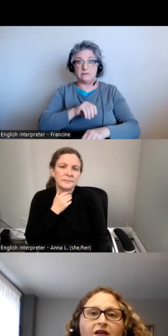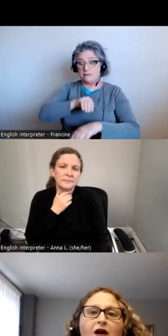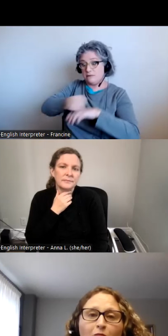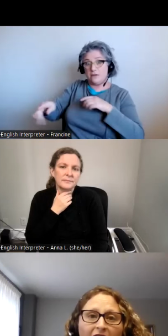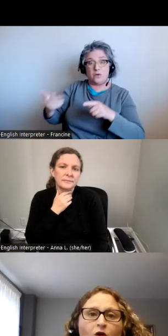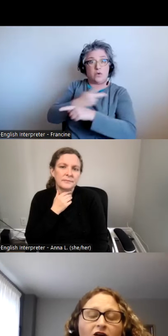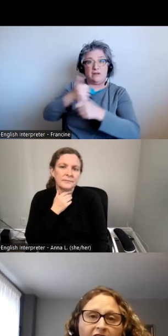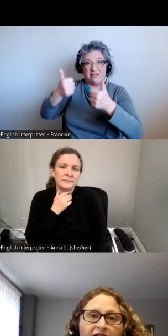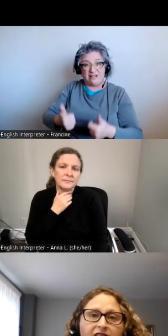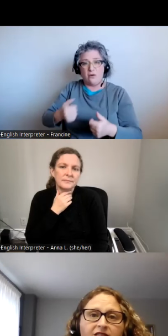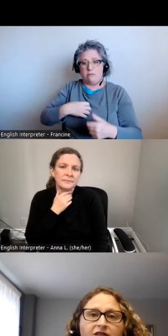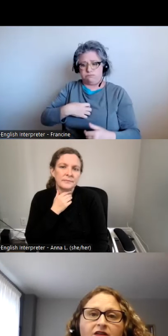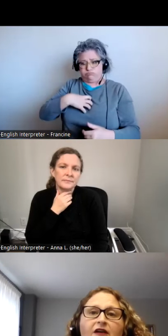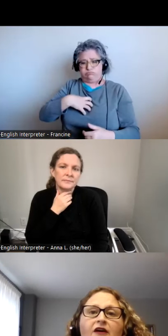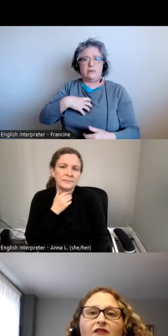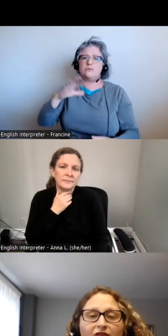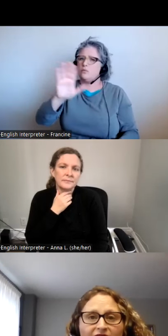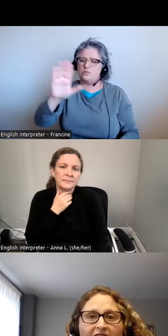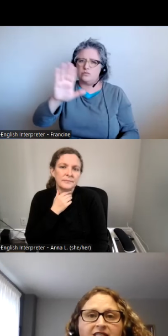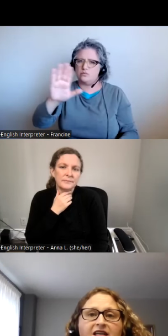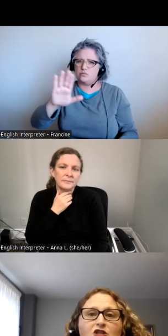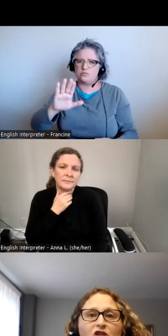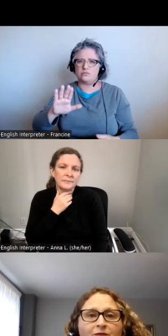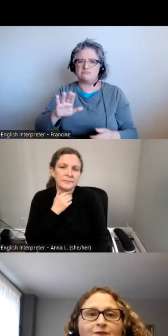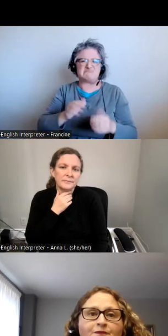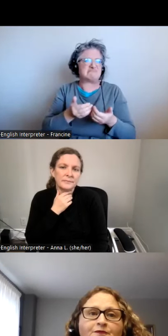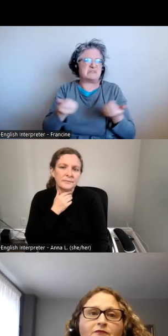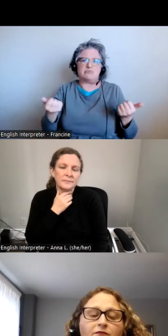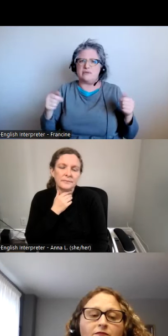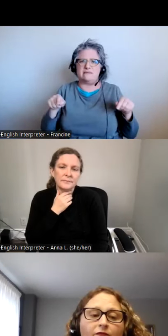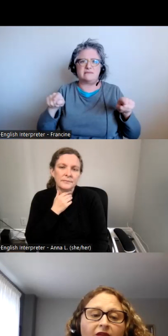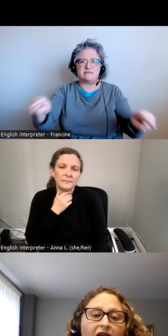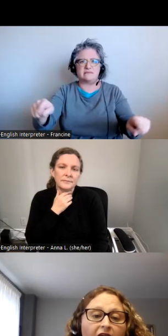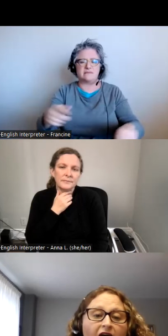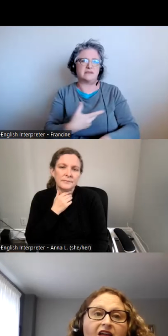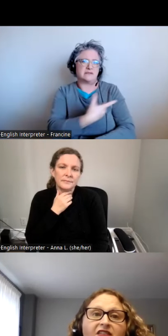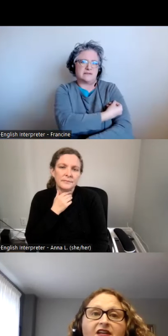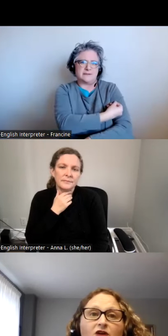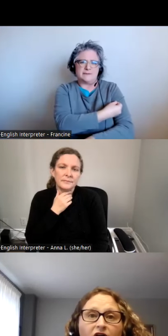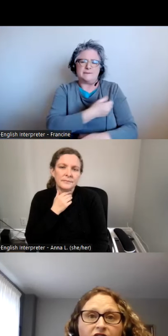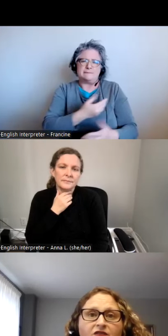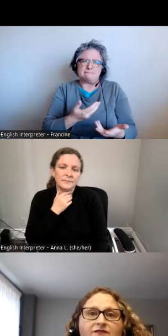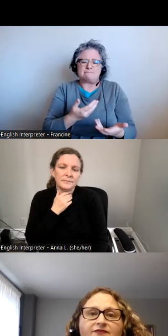note that if your child has a cardiac condition, this does not increase the likelihood of them developing myocarditis